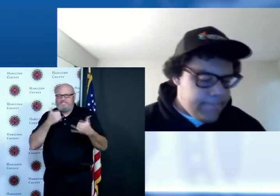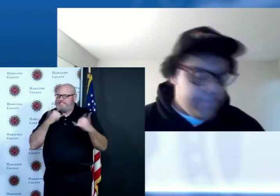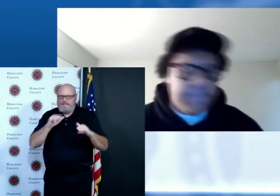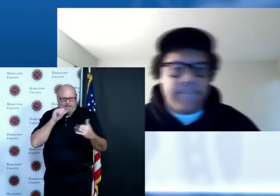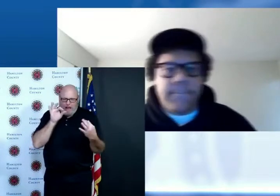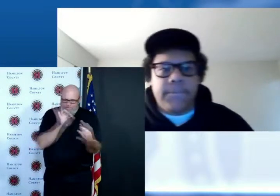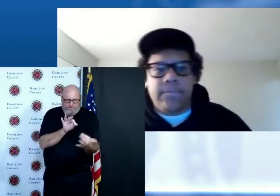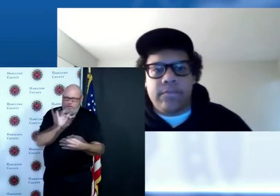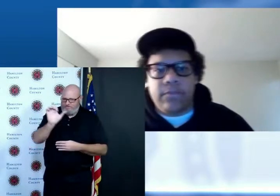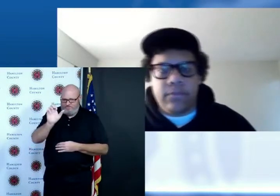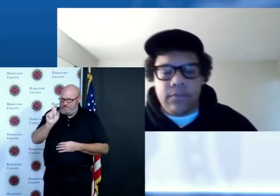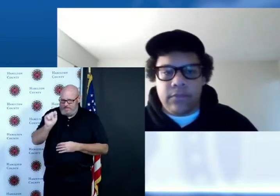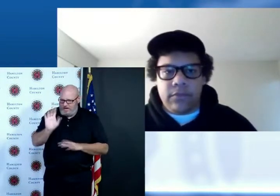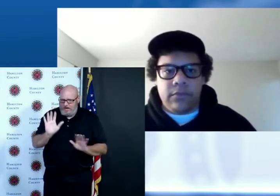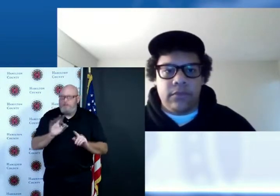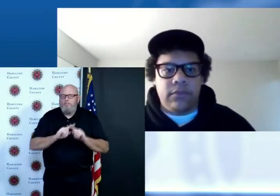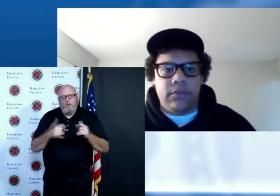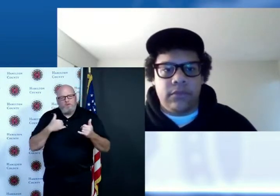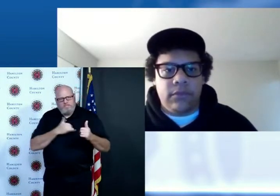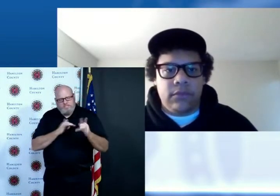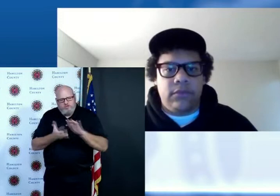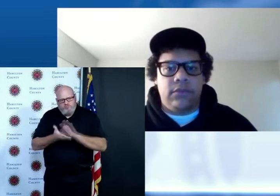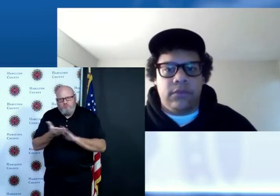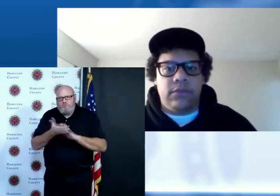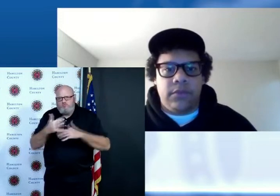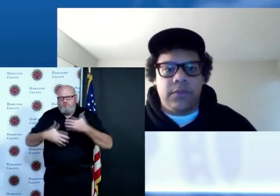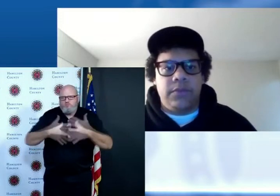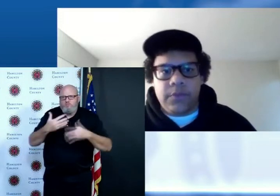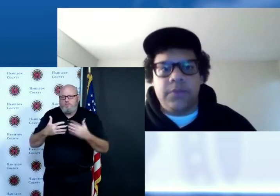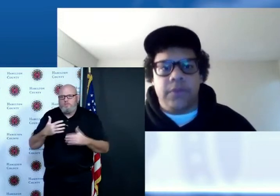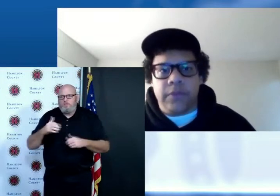there are other illnesses that they still need to treat but we are absolutely heading in the